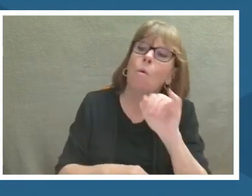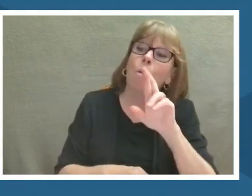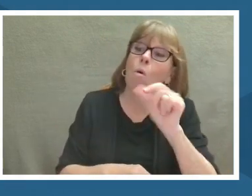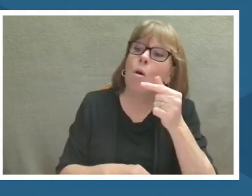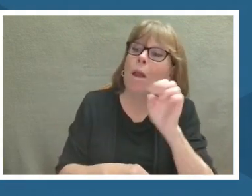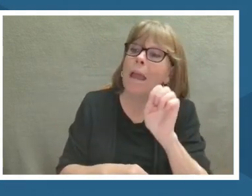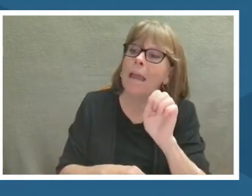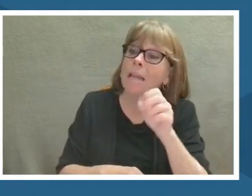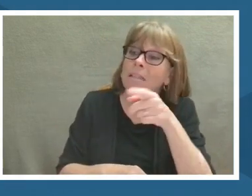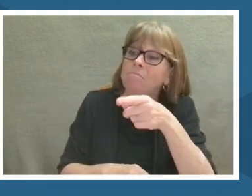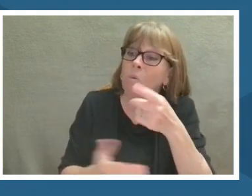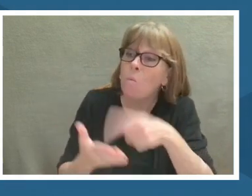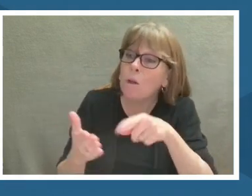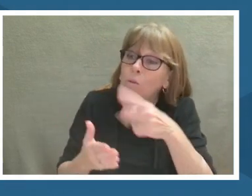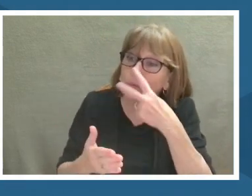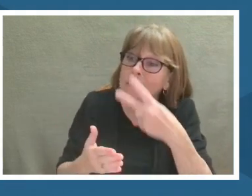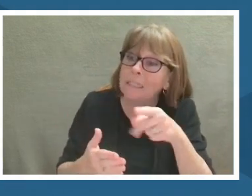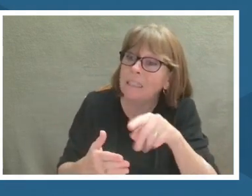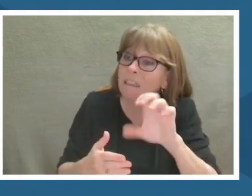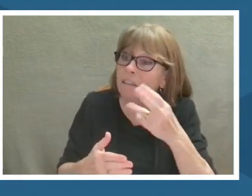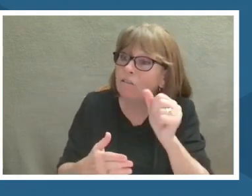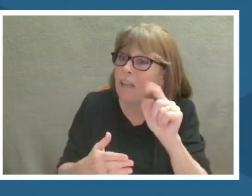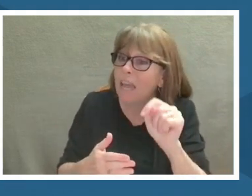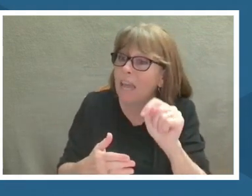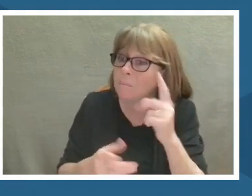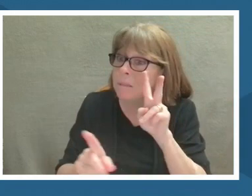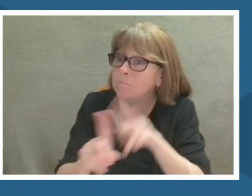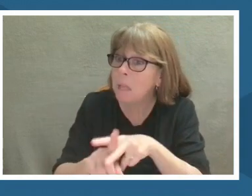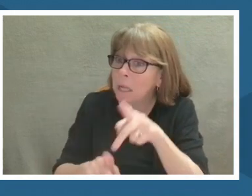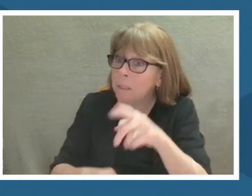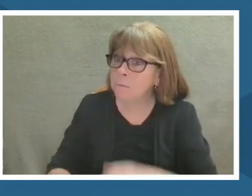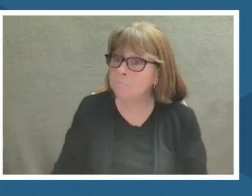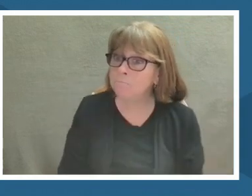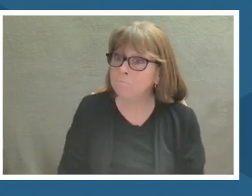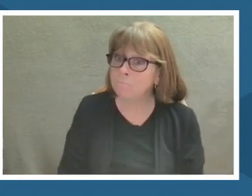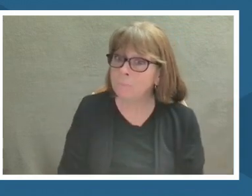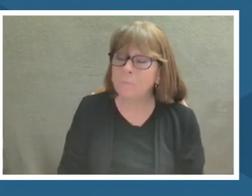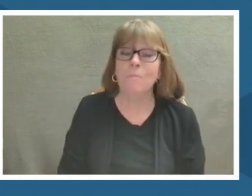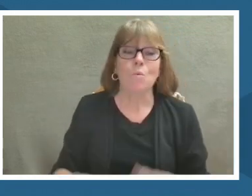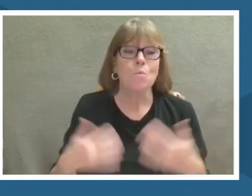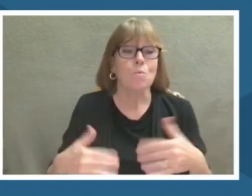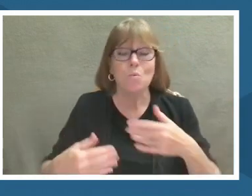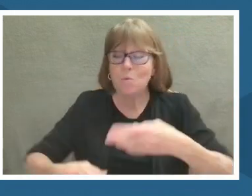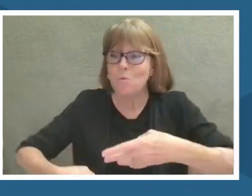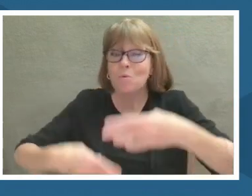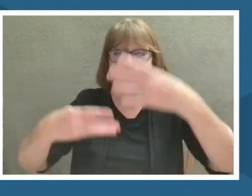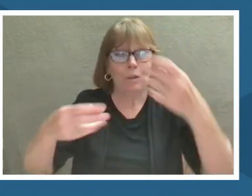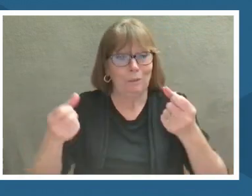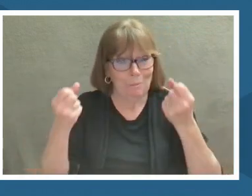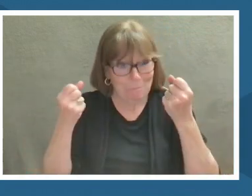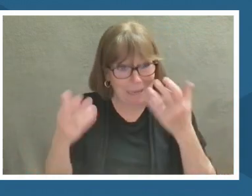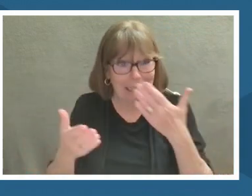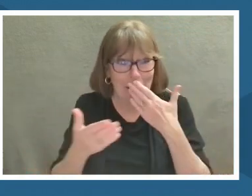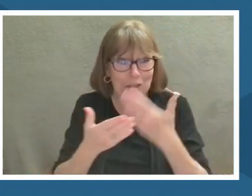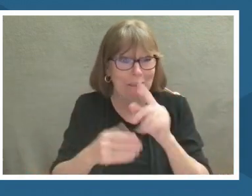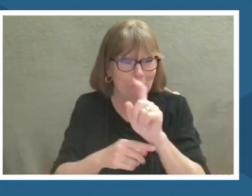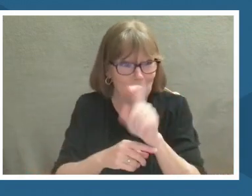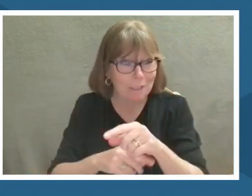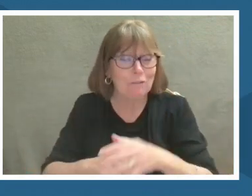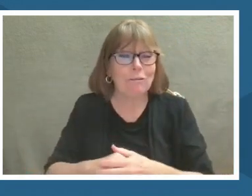yeah there's a there's a lot of great questions